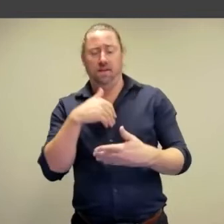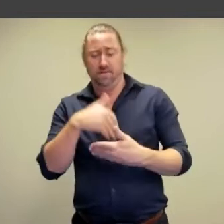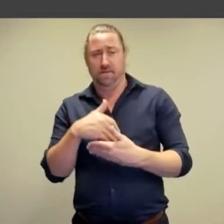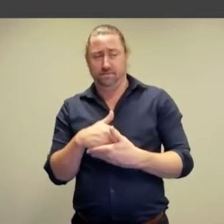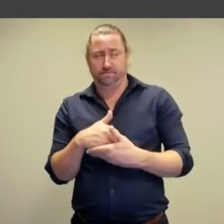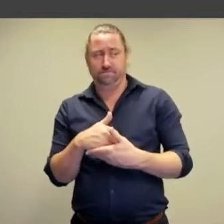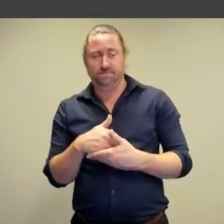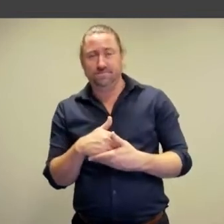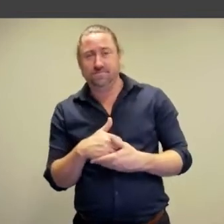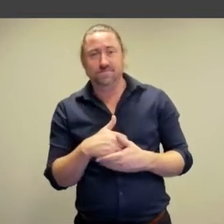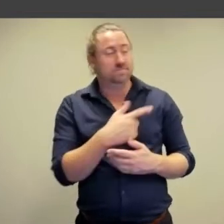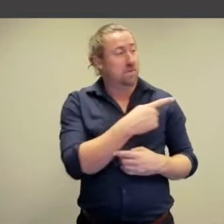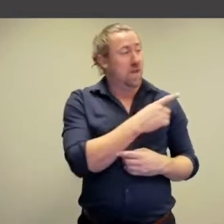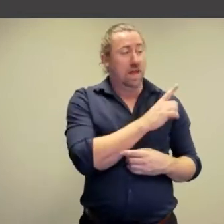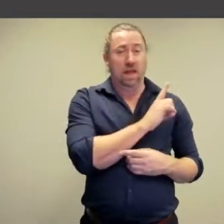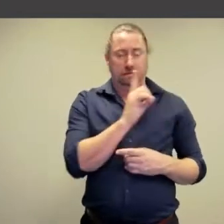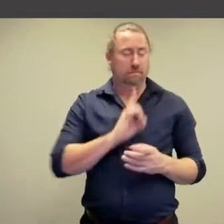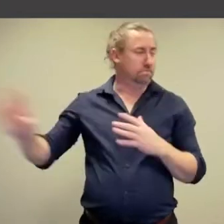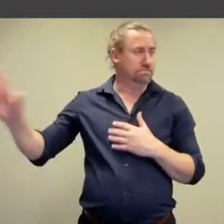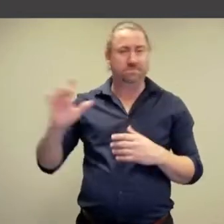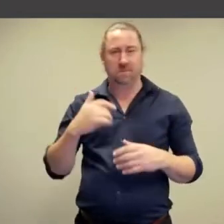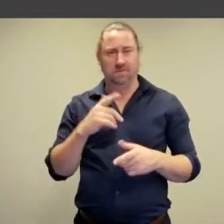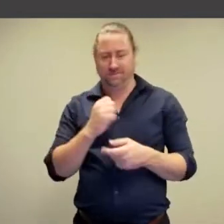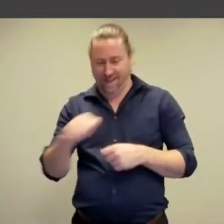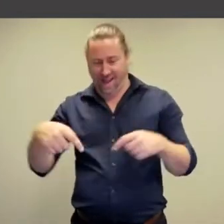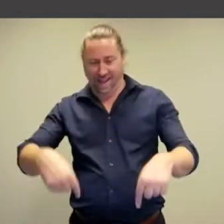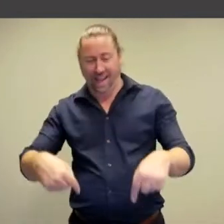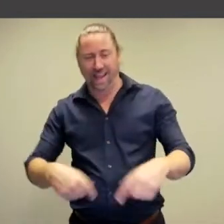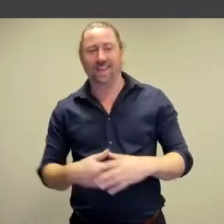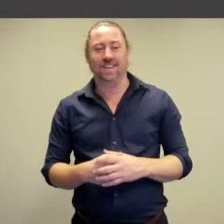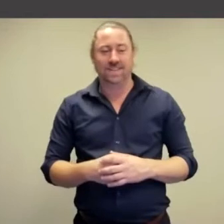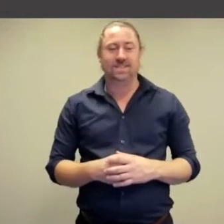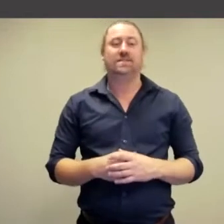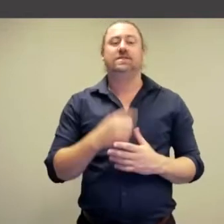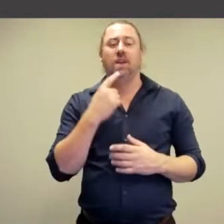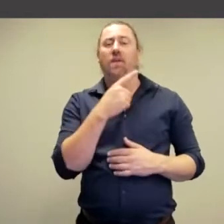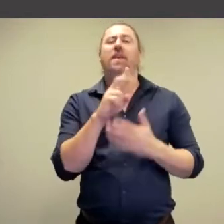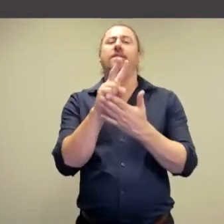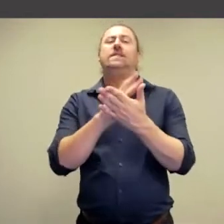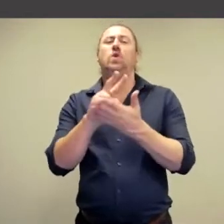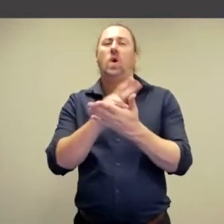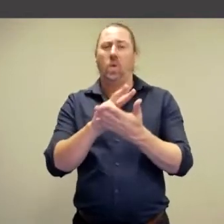they left before you. So exactly what is happening in this